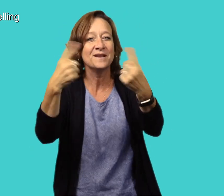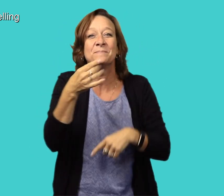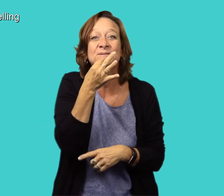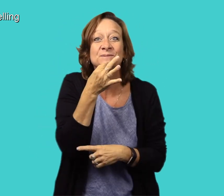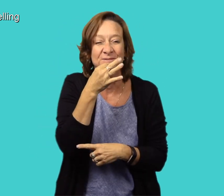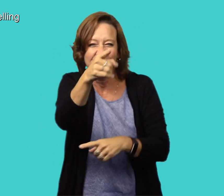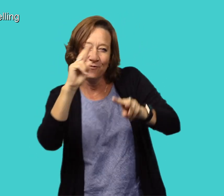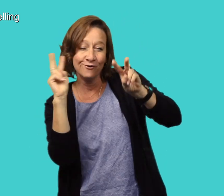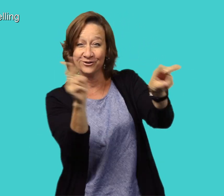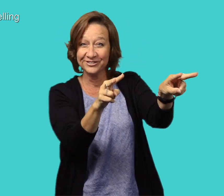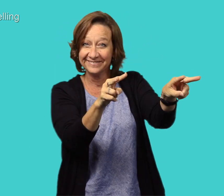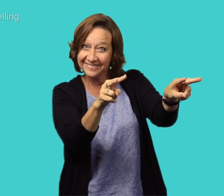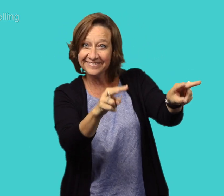It's coming soon! So keep an eye out!